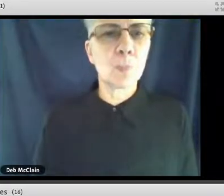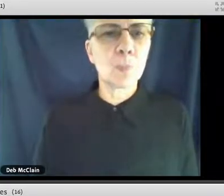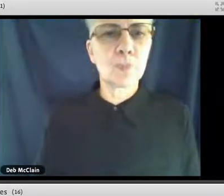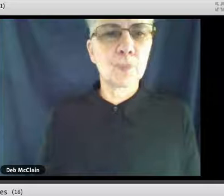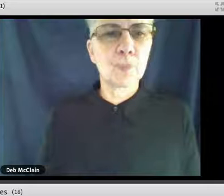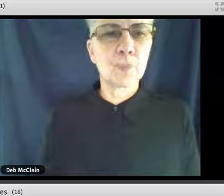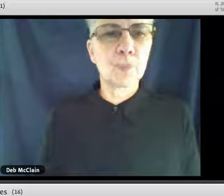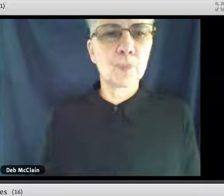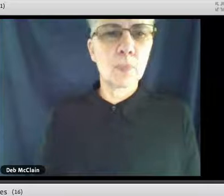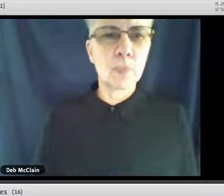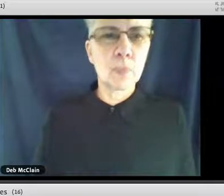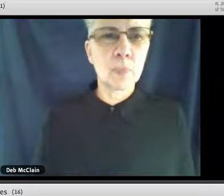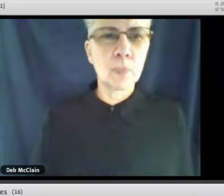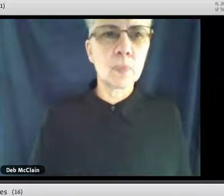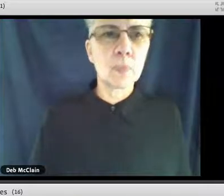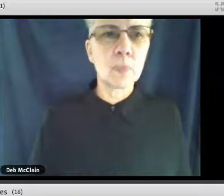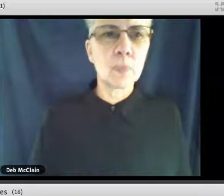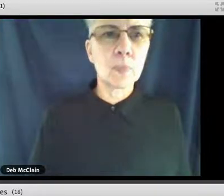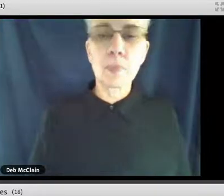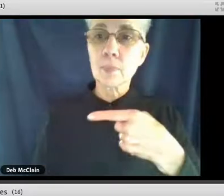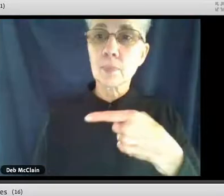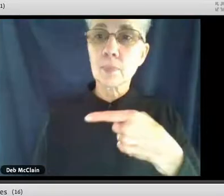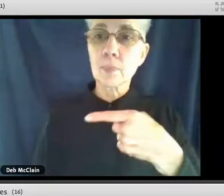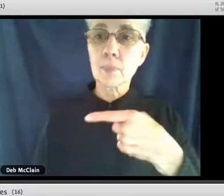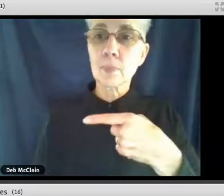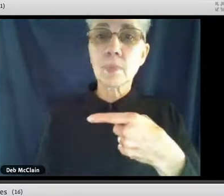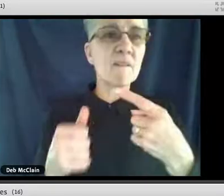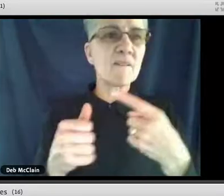So the first step, that what do you want to know,